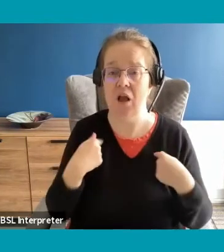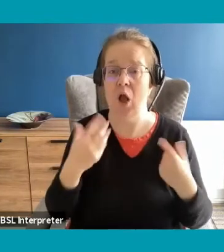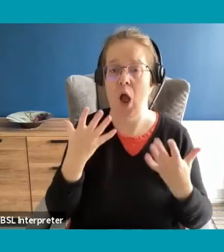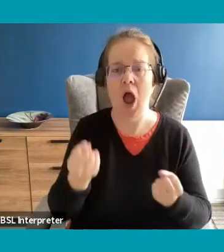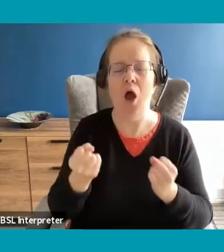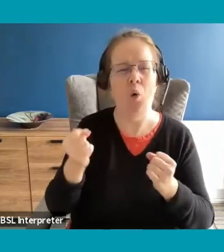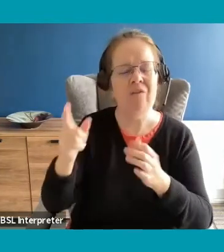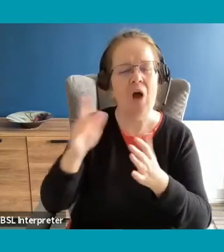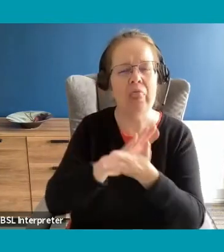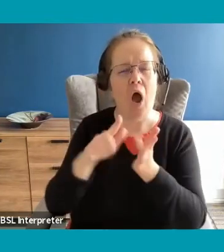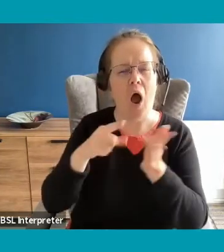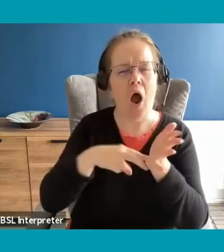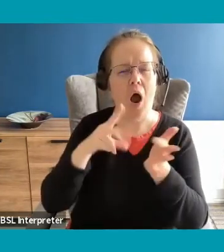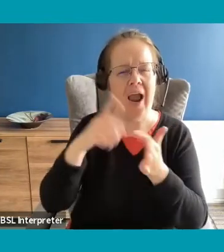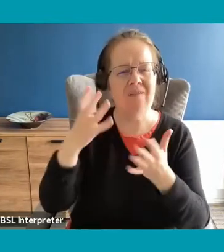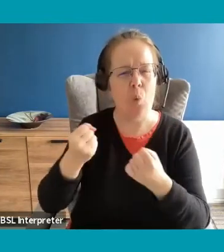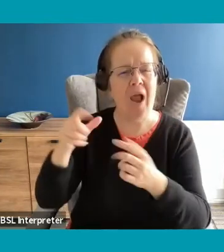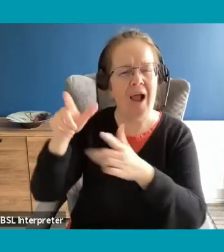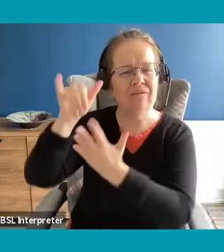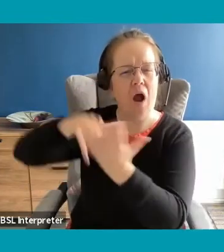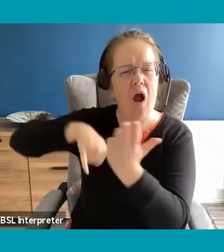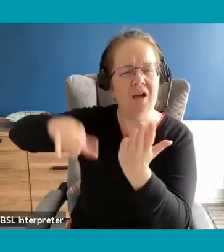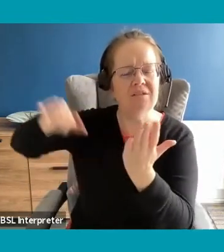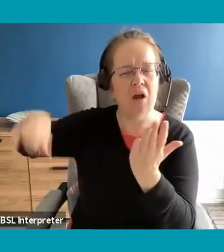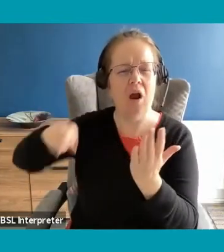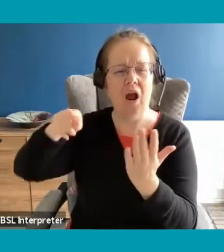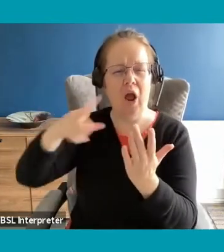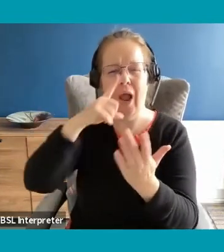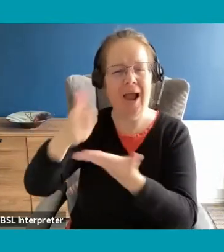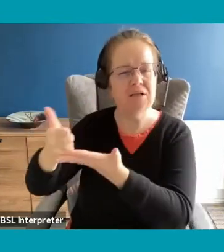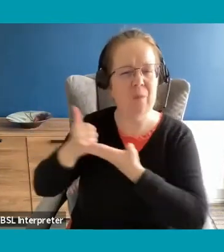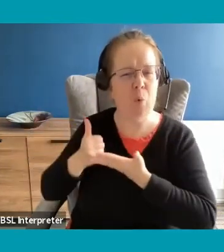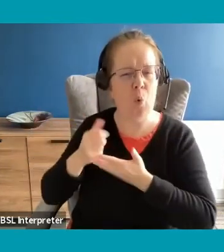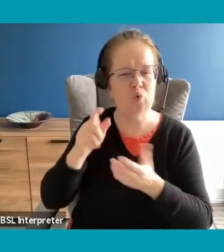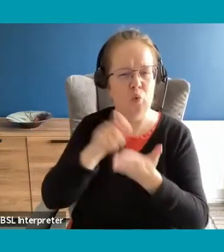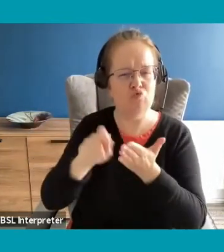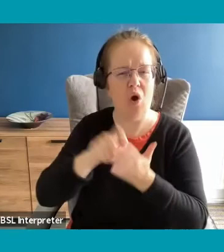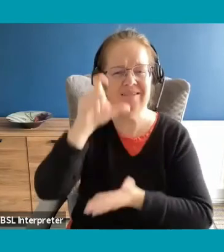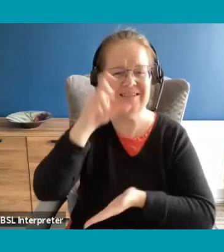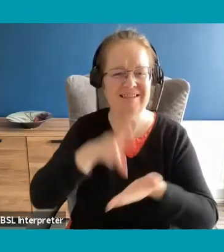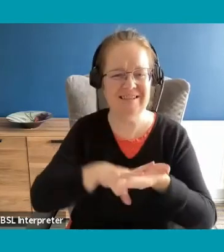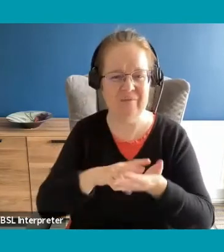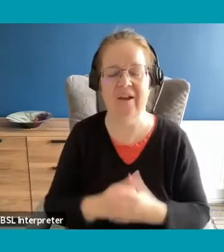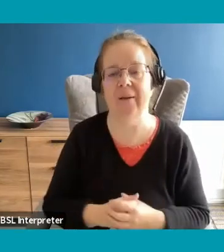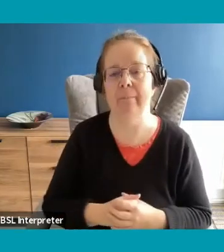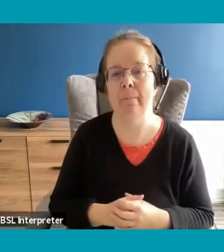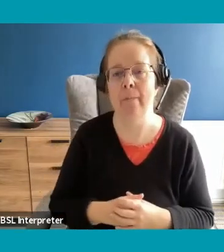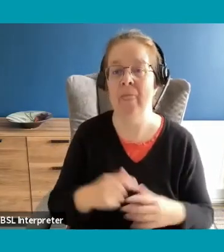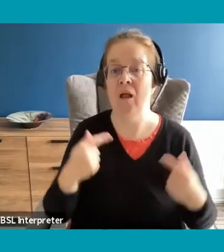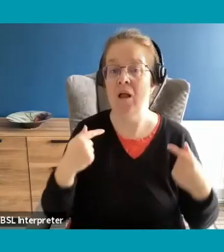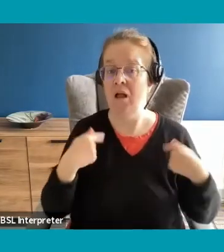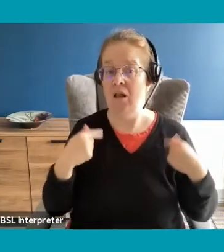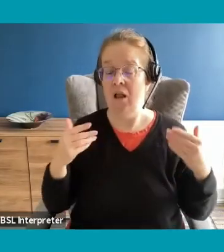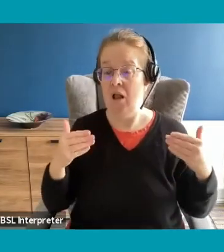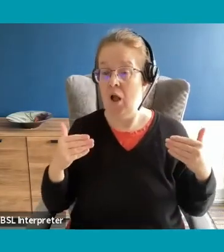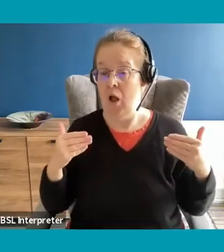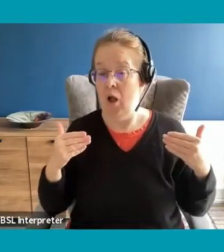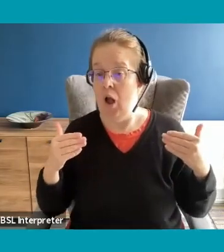Hive as well for you to check out. No what I wanted to do before we go to questions is I wanted to go to